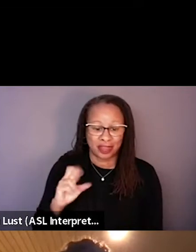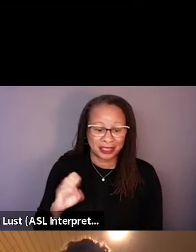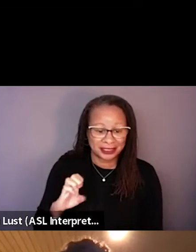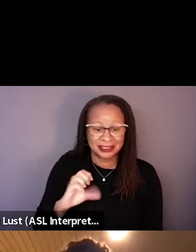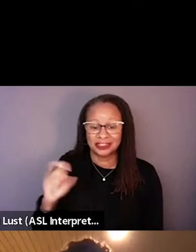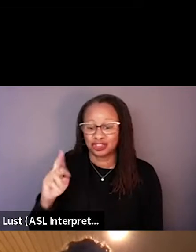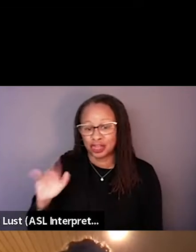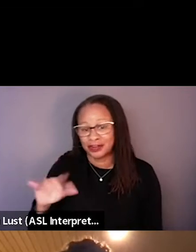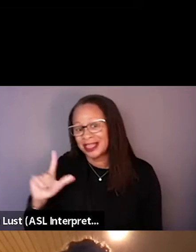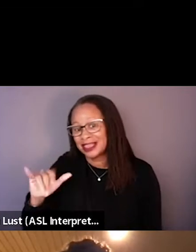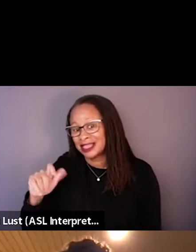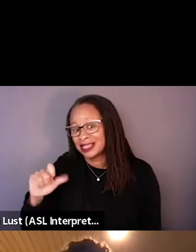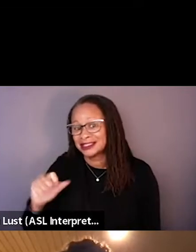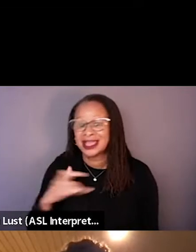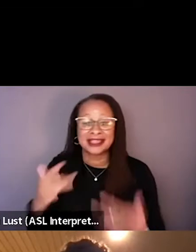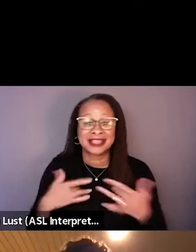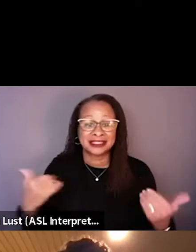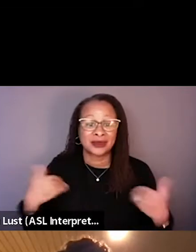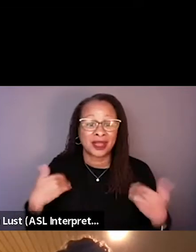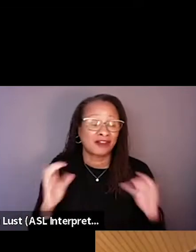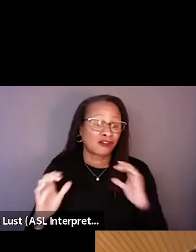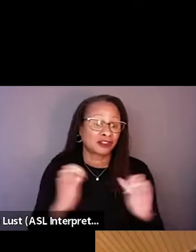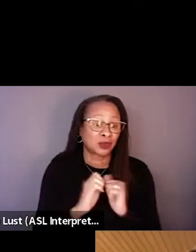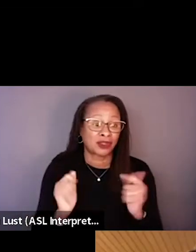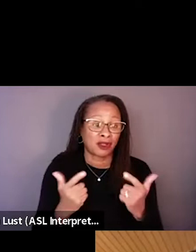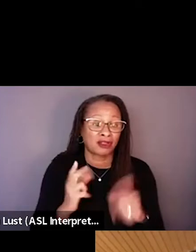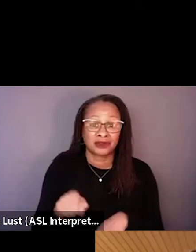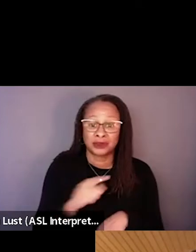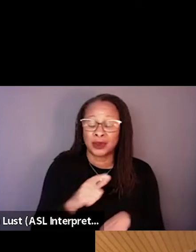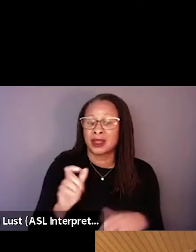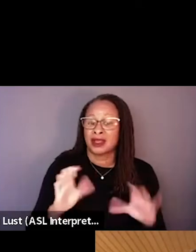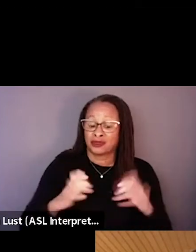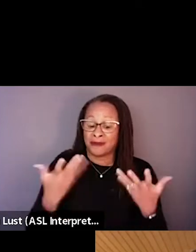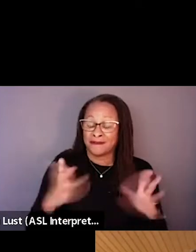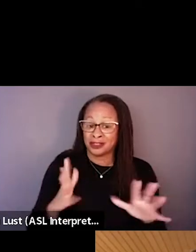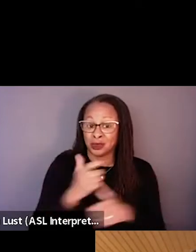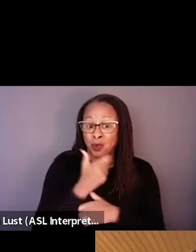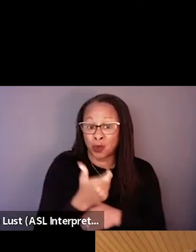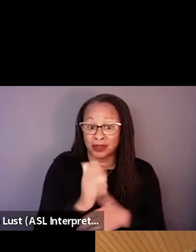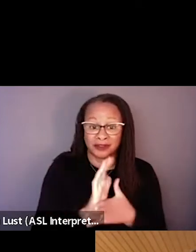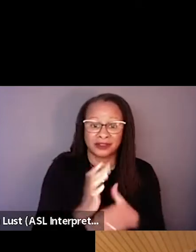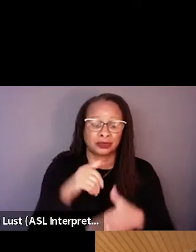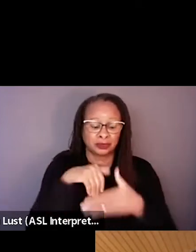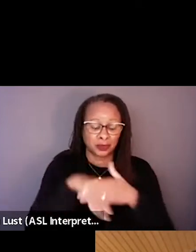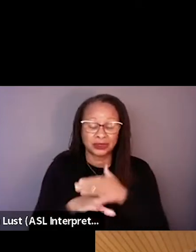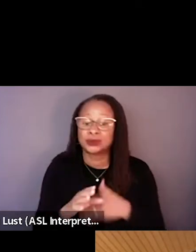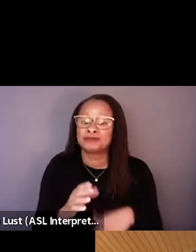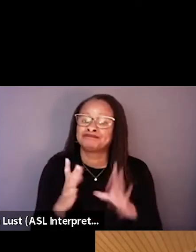you who our, our group has, has just watched the film. So we can go into a little bit of conversation about the